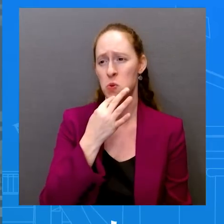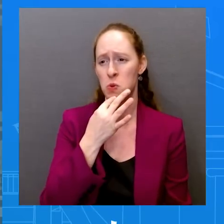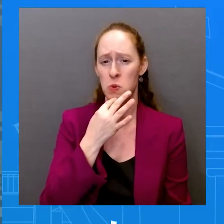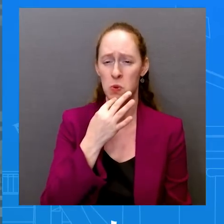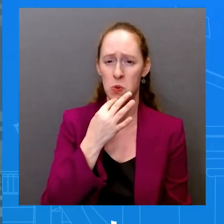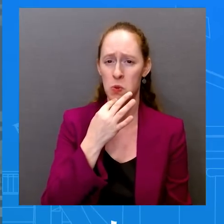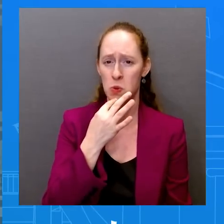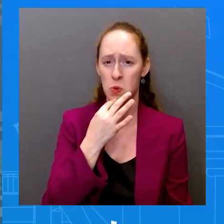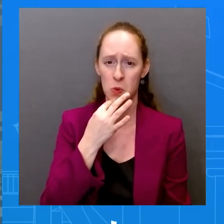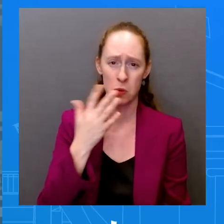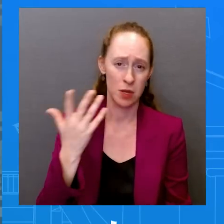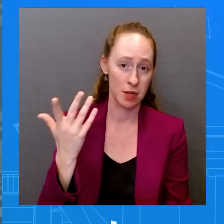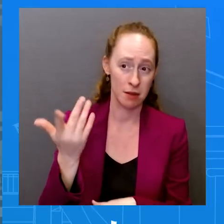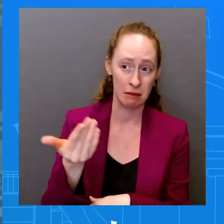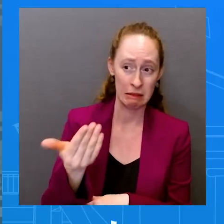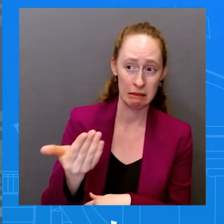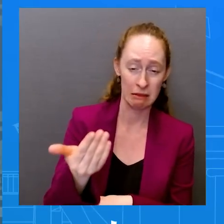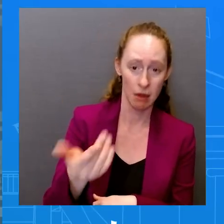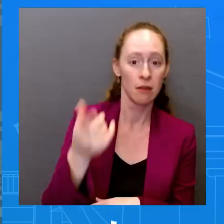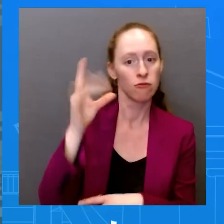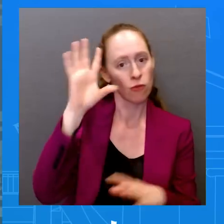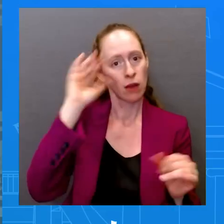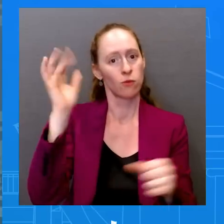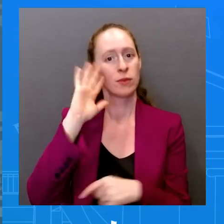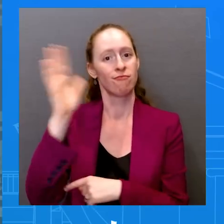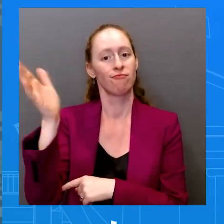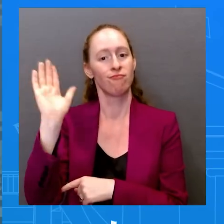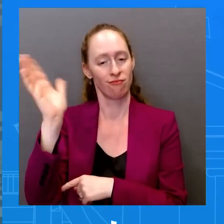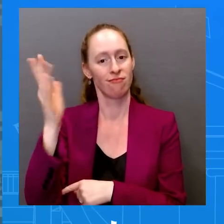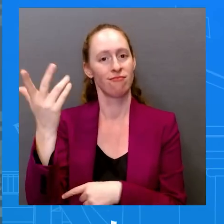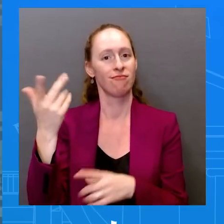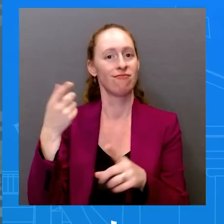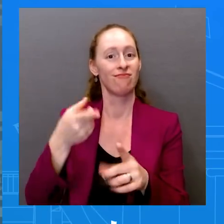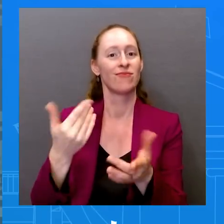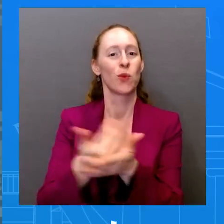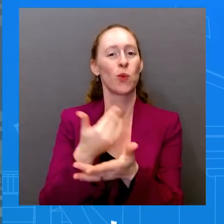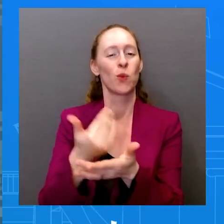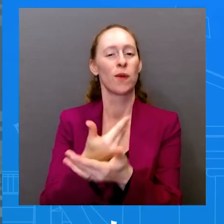updated COVID-19 vaccines with a simple, clear message: